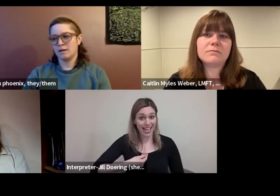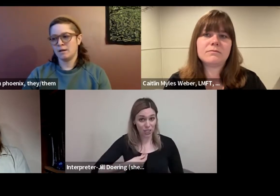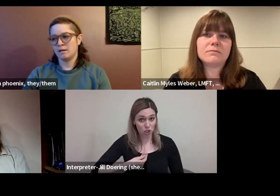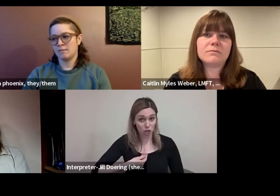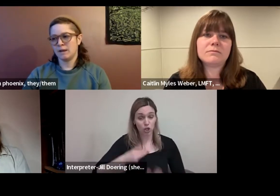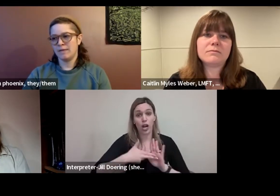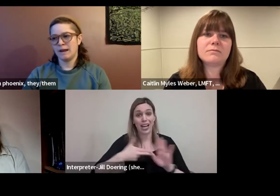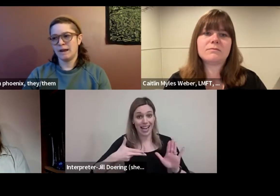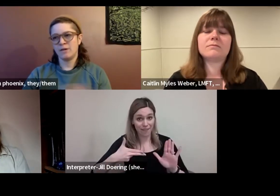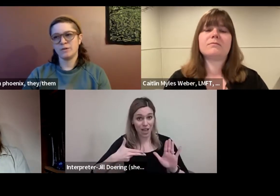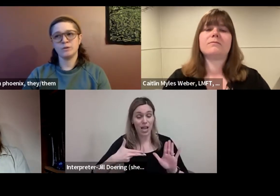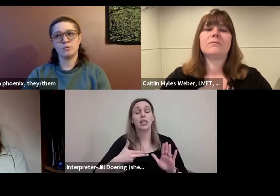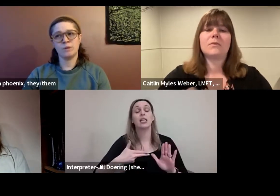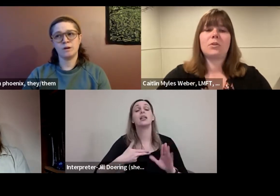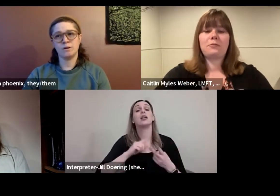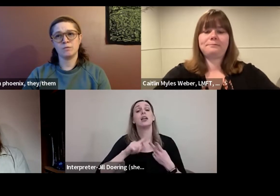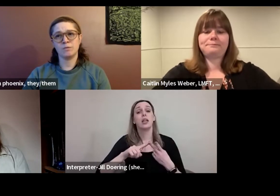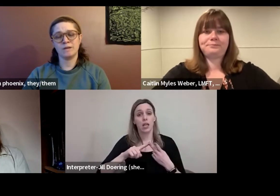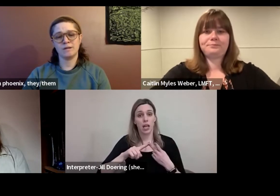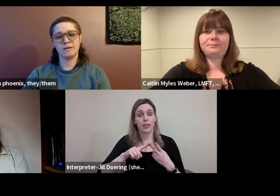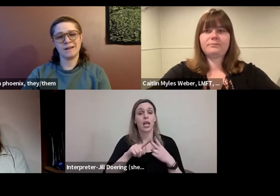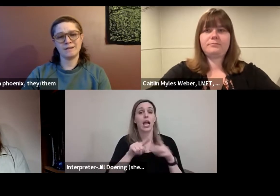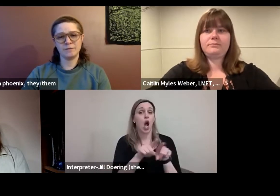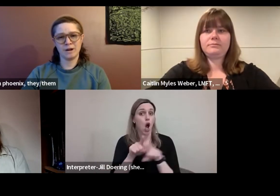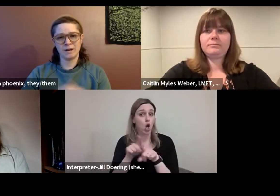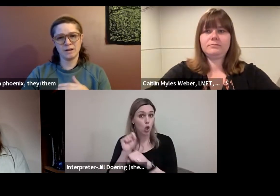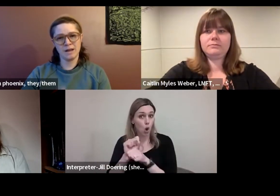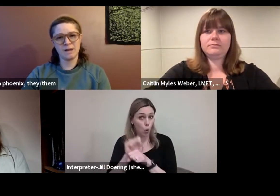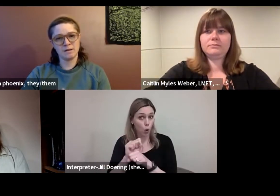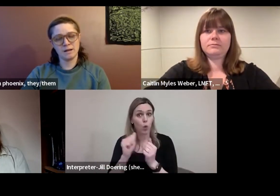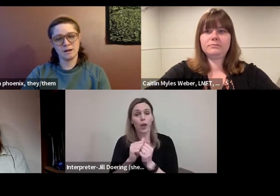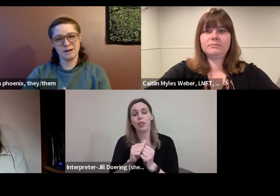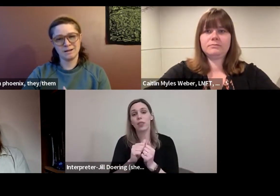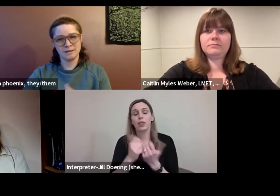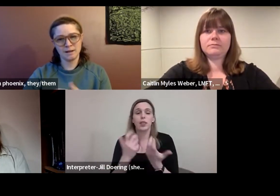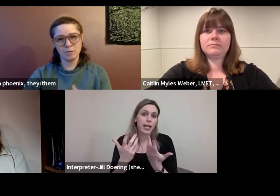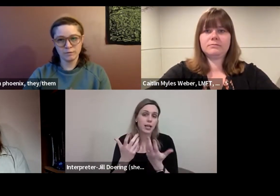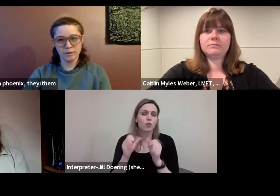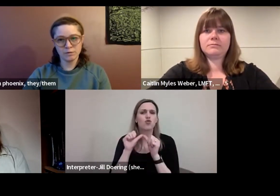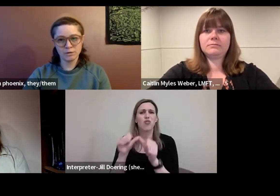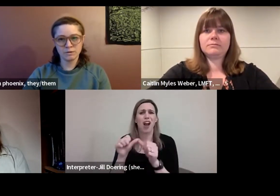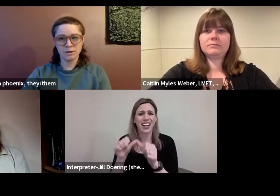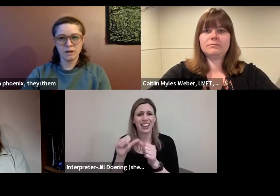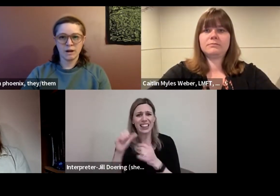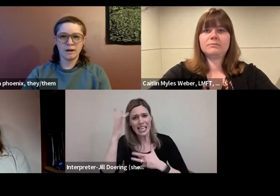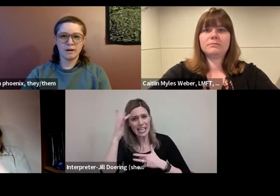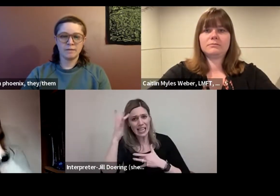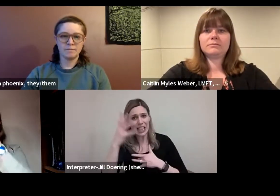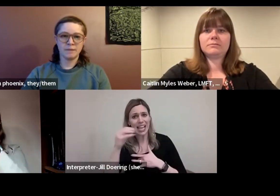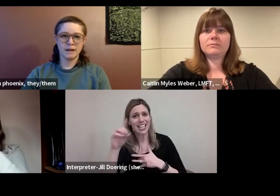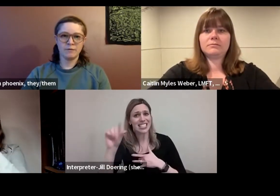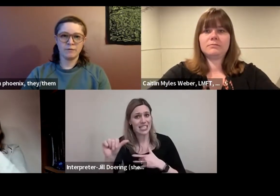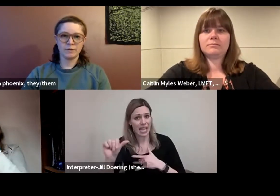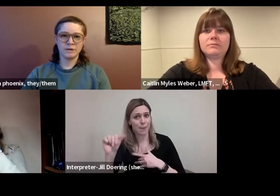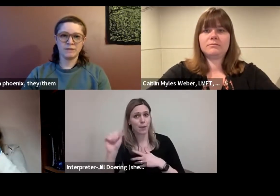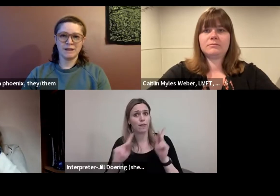And then I also work with a lot of chronically ill and disabled folks and folks living